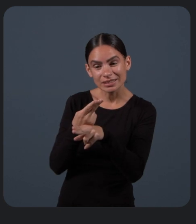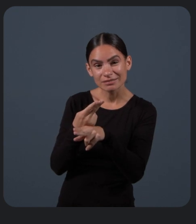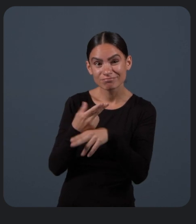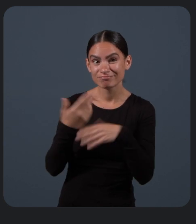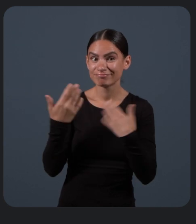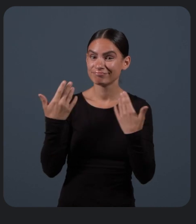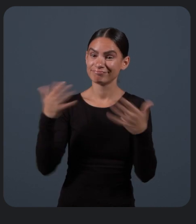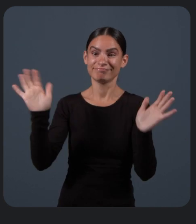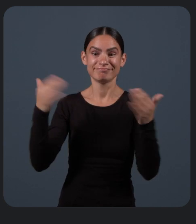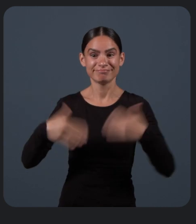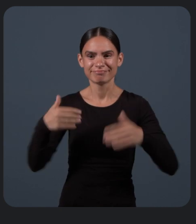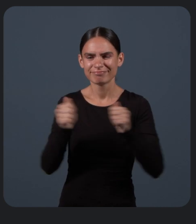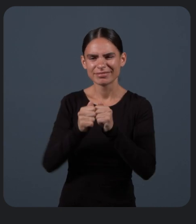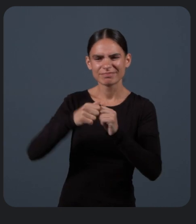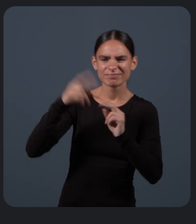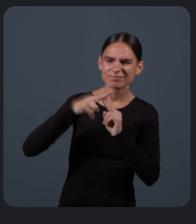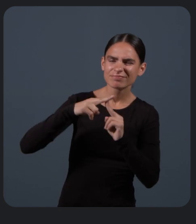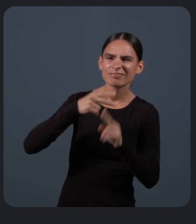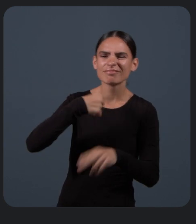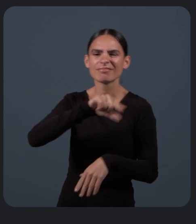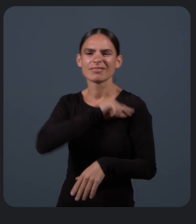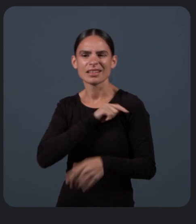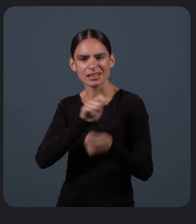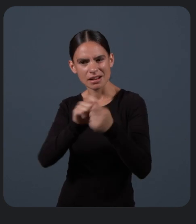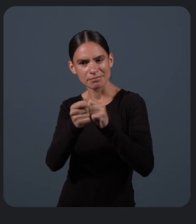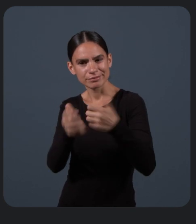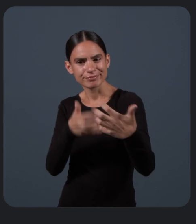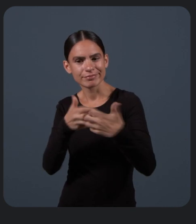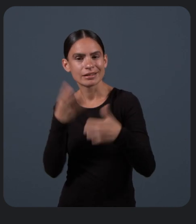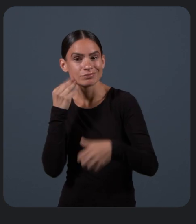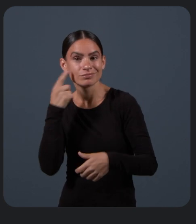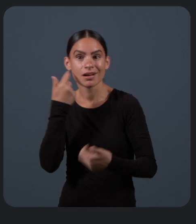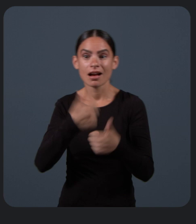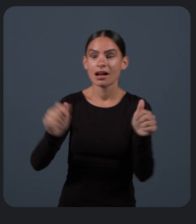experiences for any Mac and submit your desktop apps to the Apple Store.